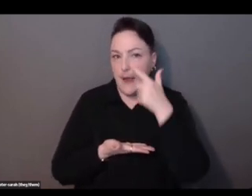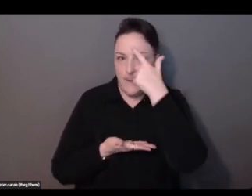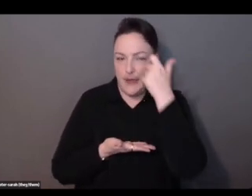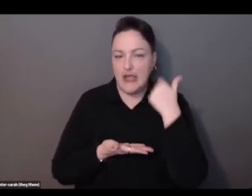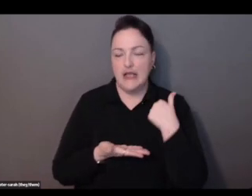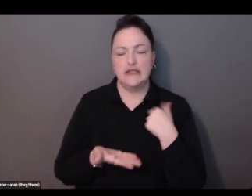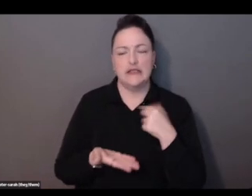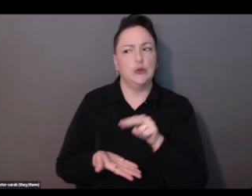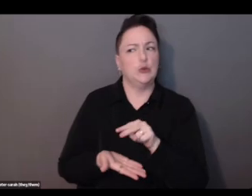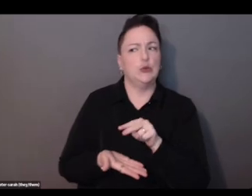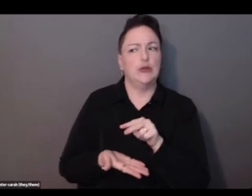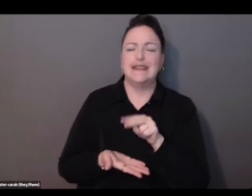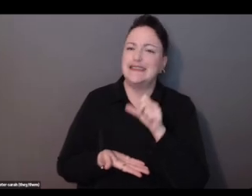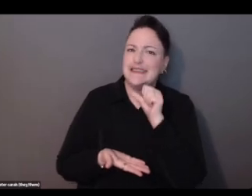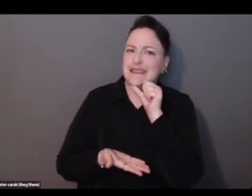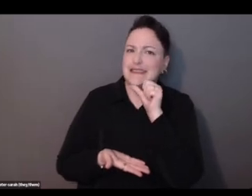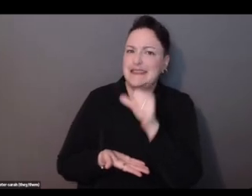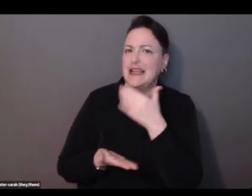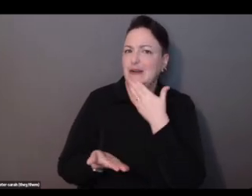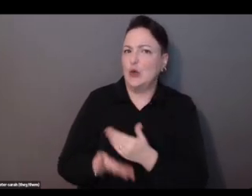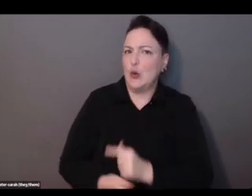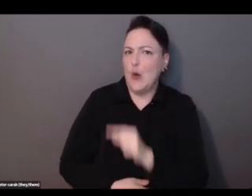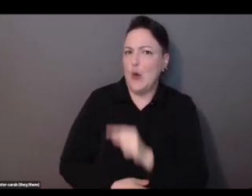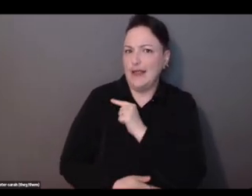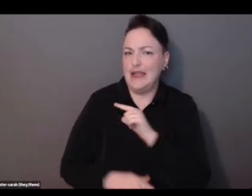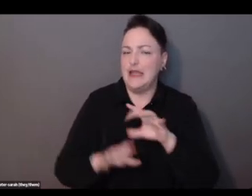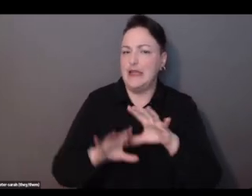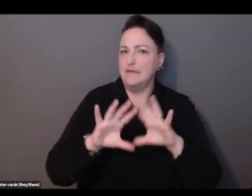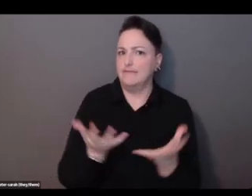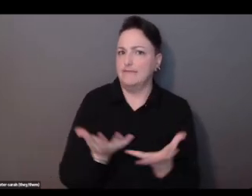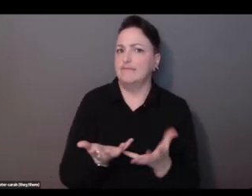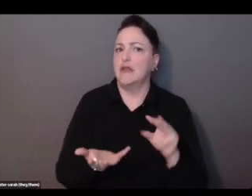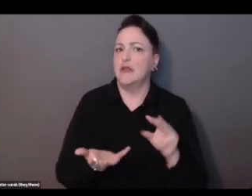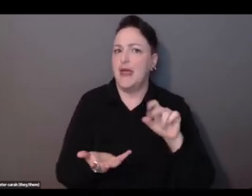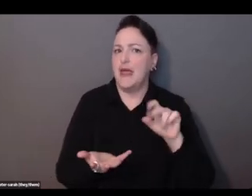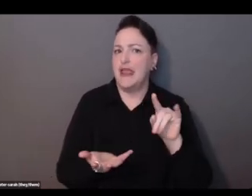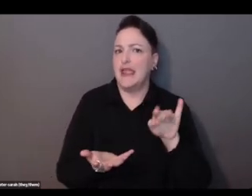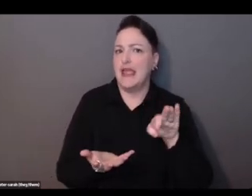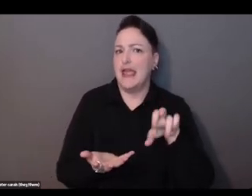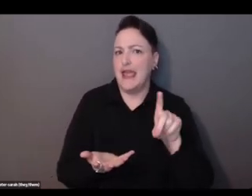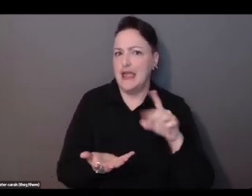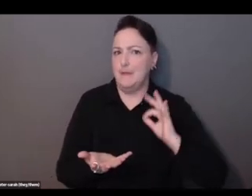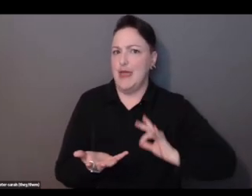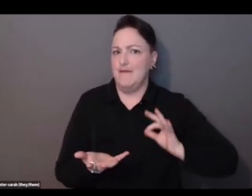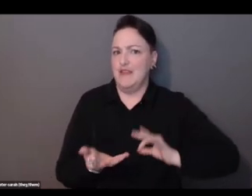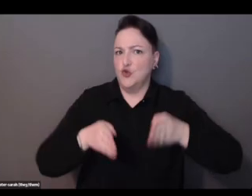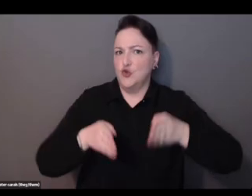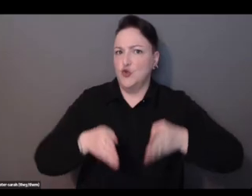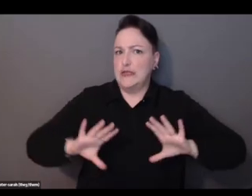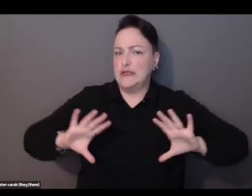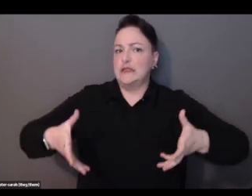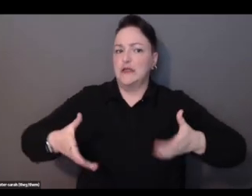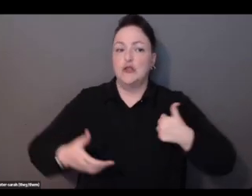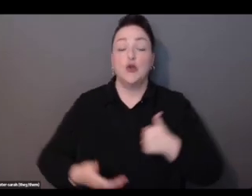among Medicaid beneficiaries overall. We list these states in the notes and we do encourage